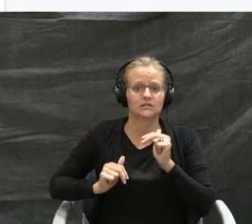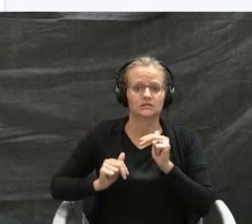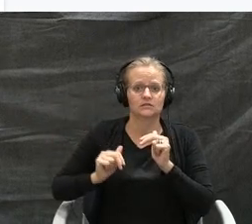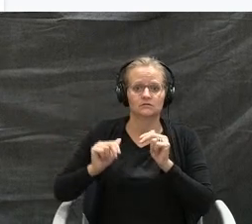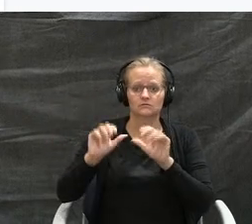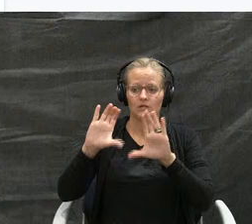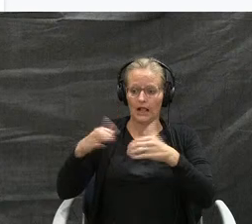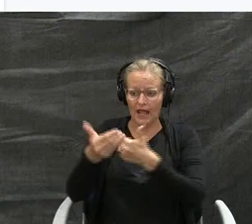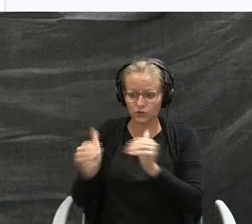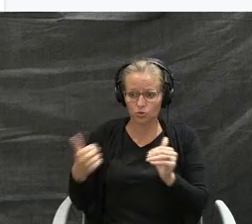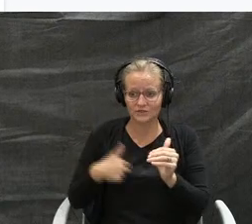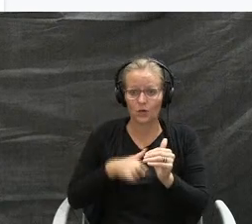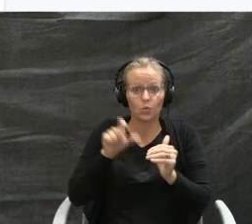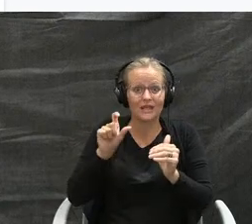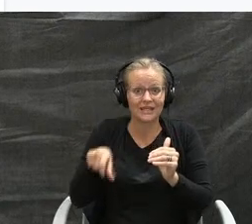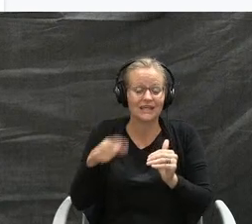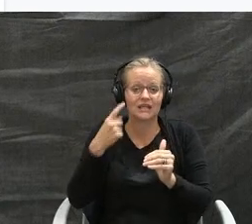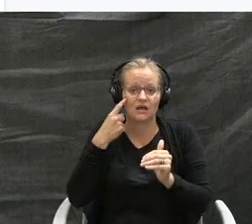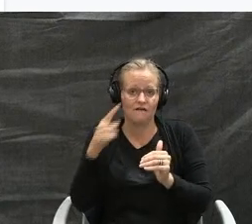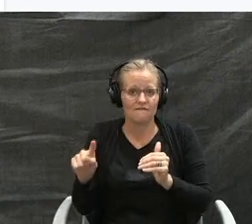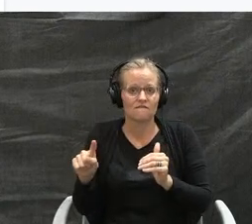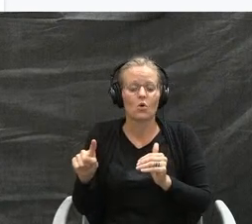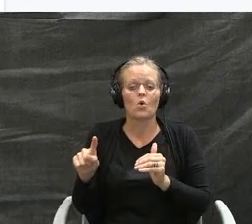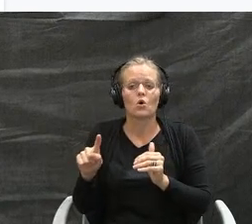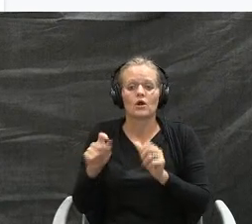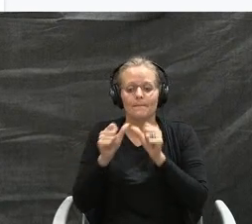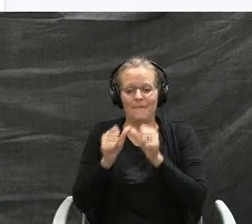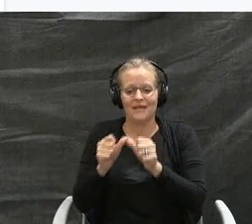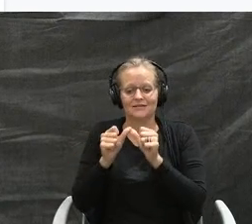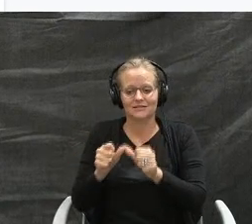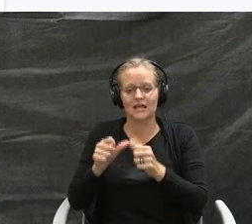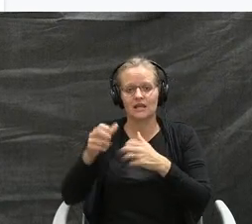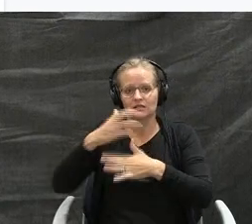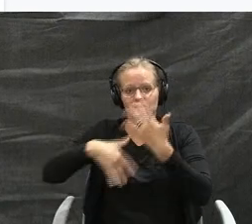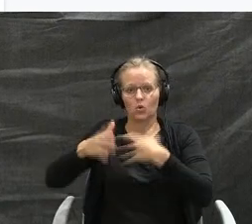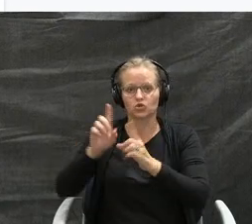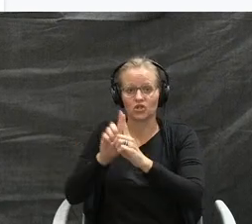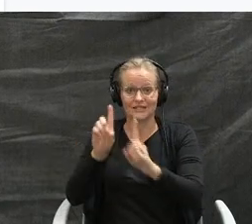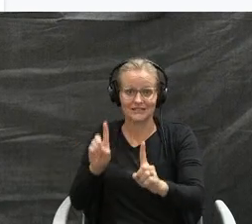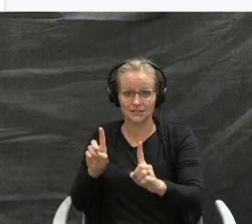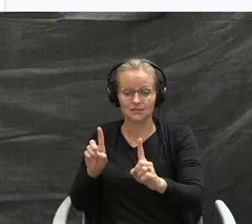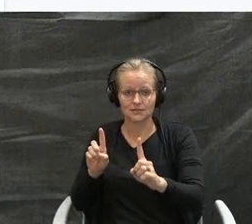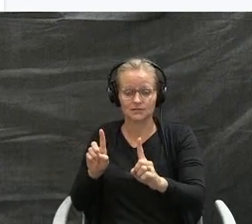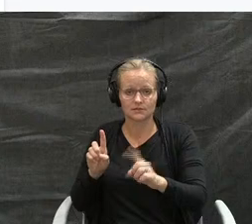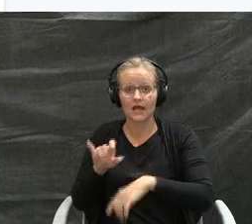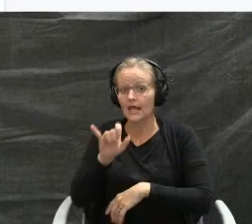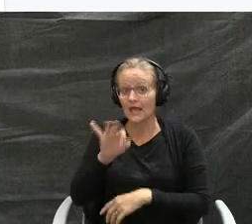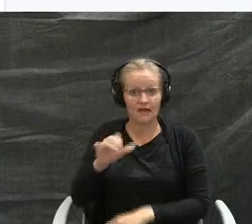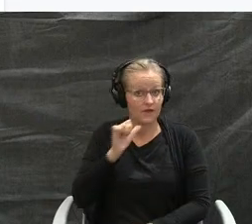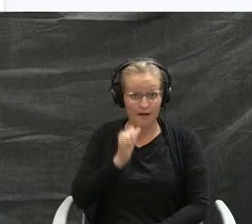distancing when students were not in school in person. There E learning in this model.